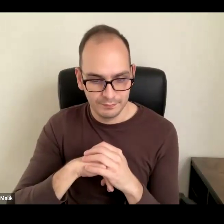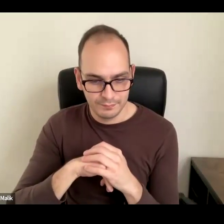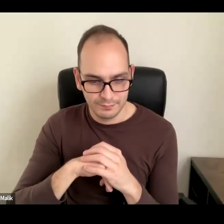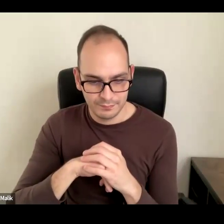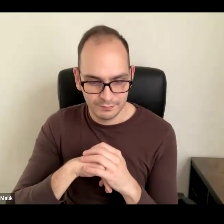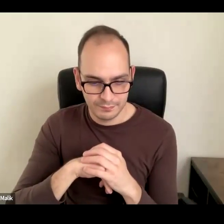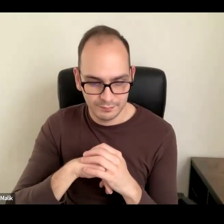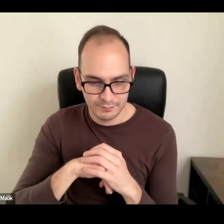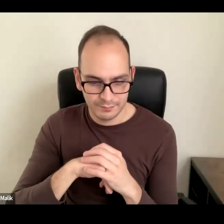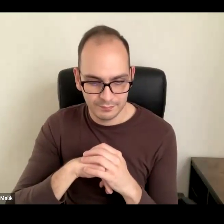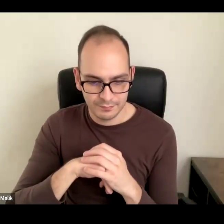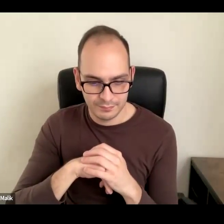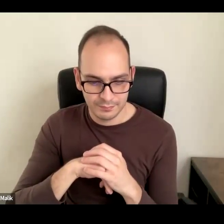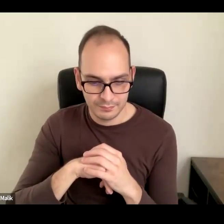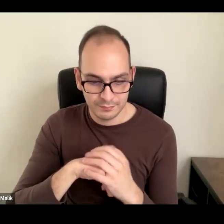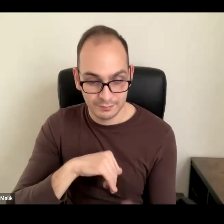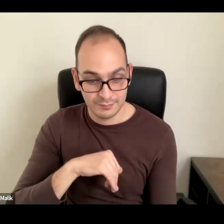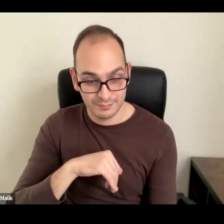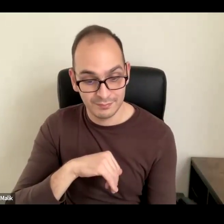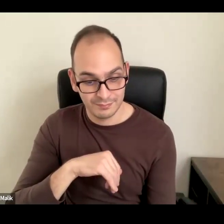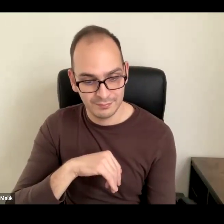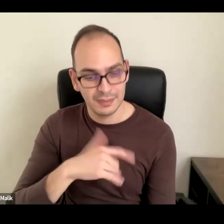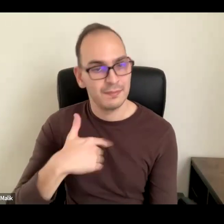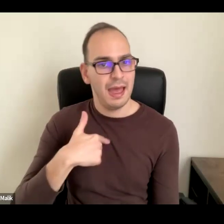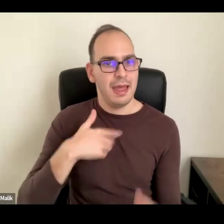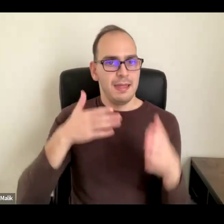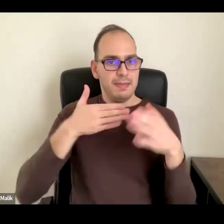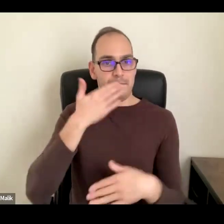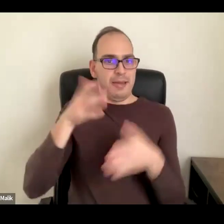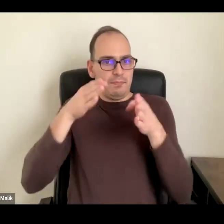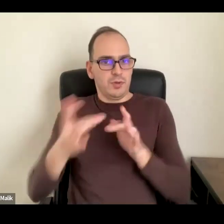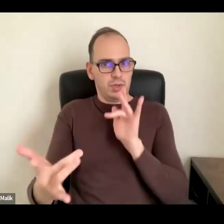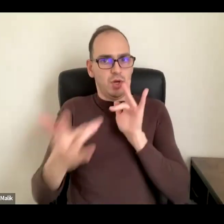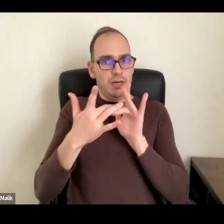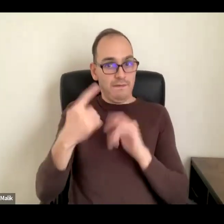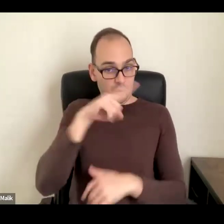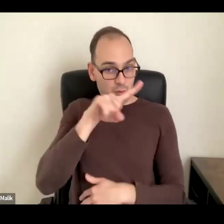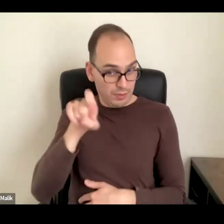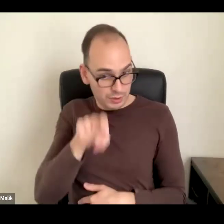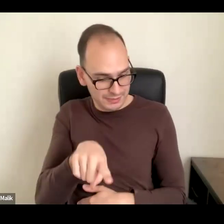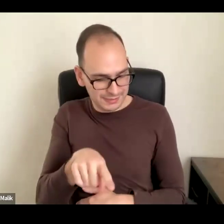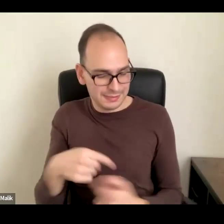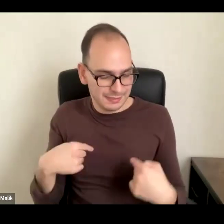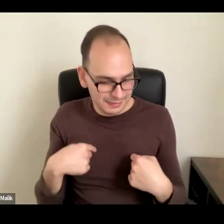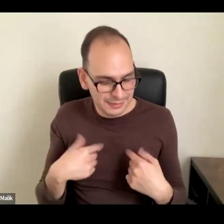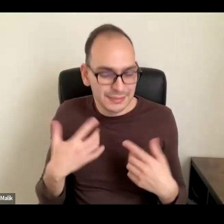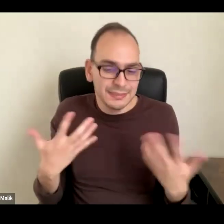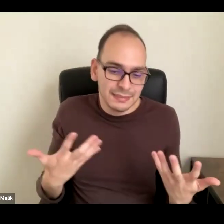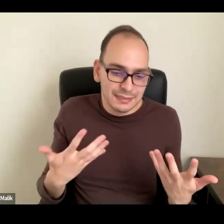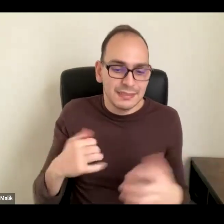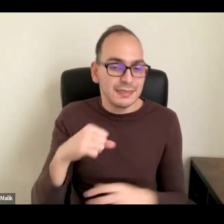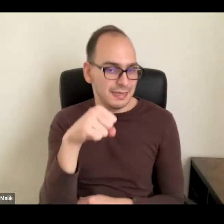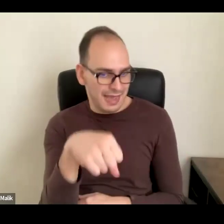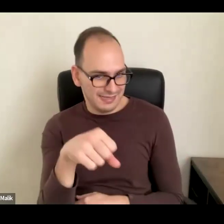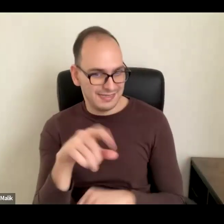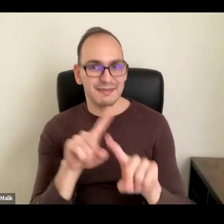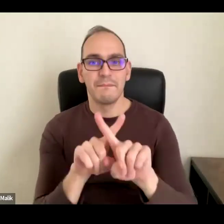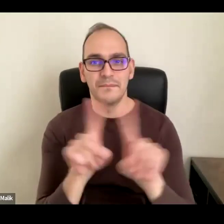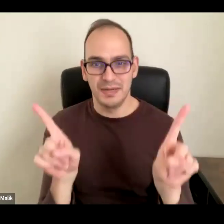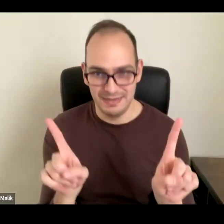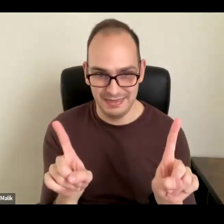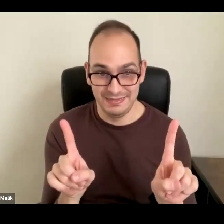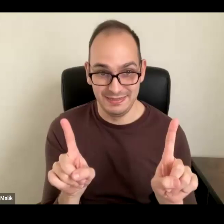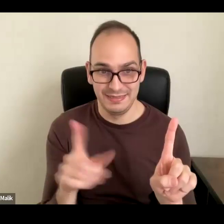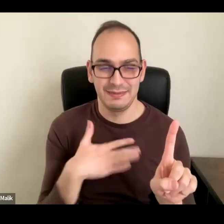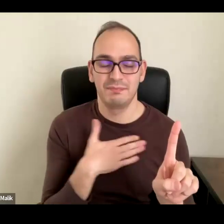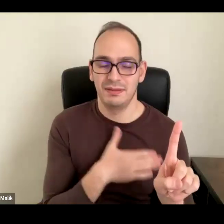want to am I the best person to contact if there are questions? Um well yes but please send your